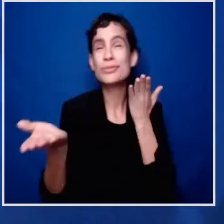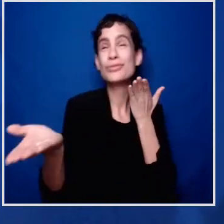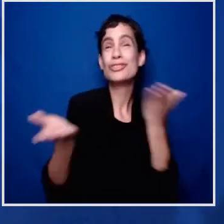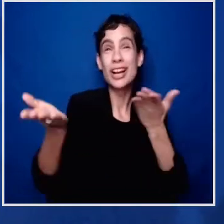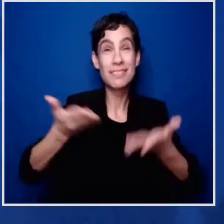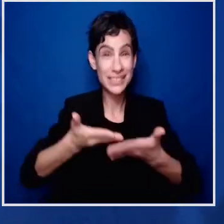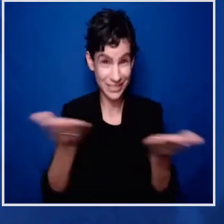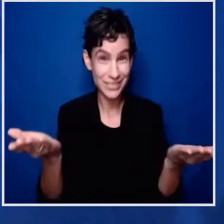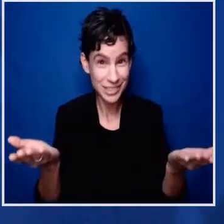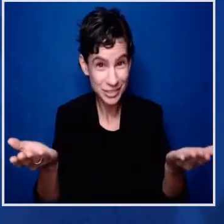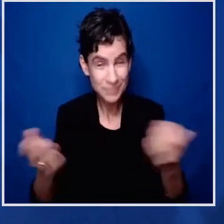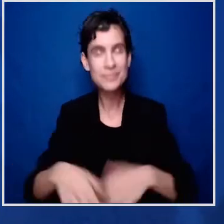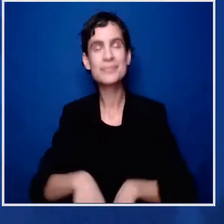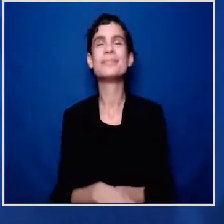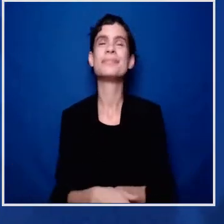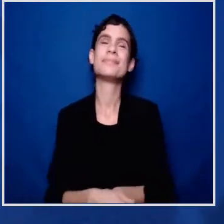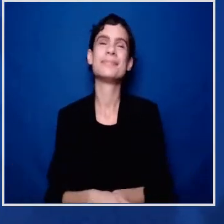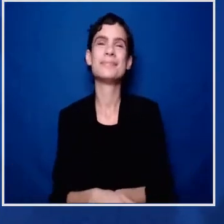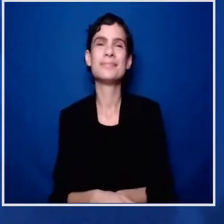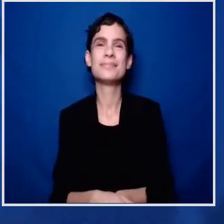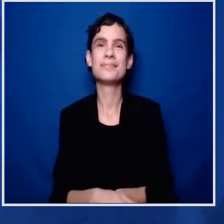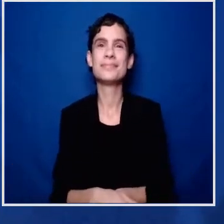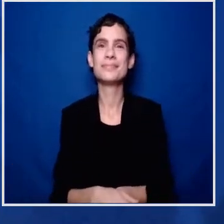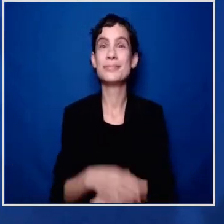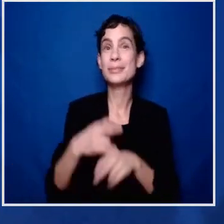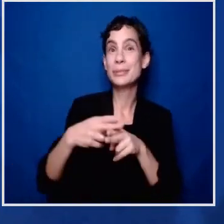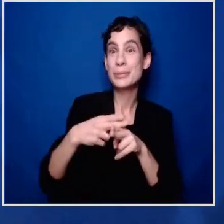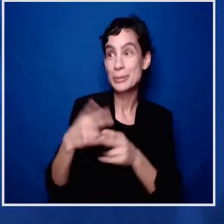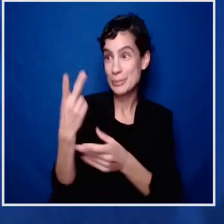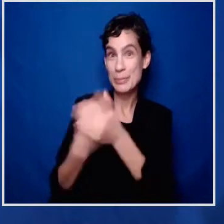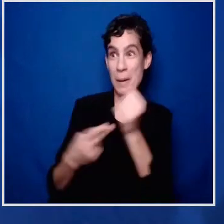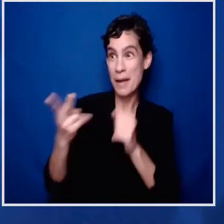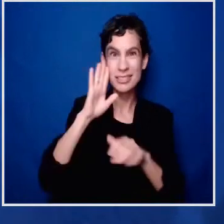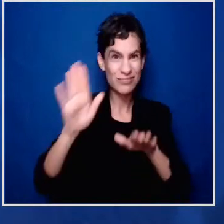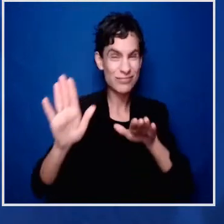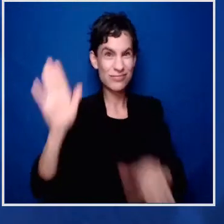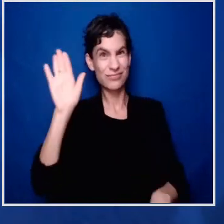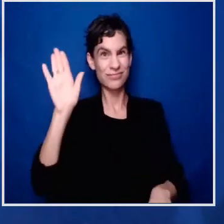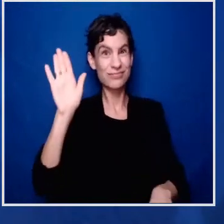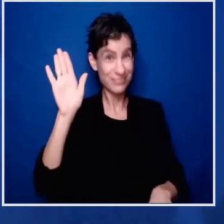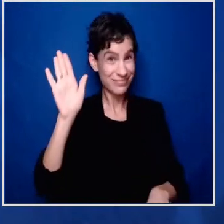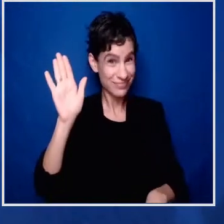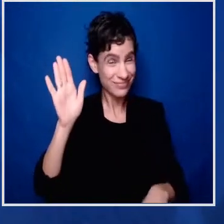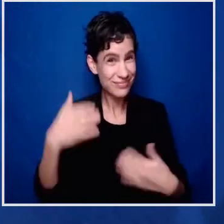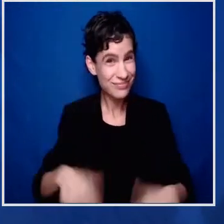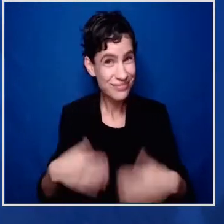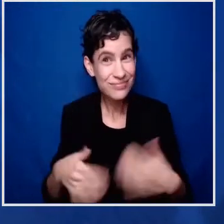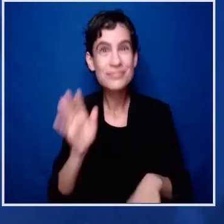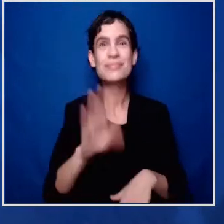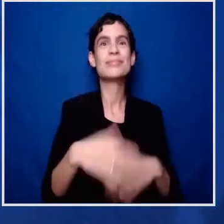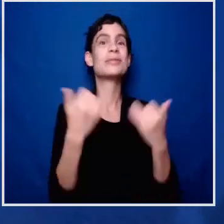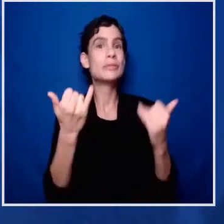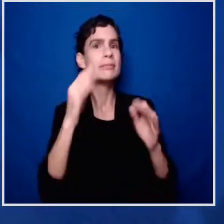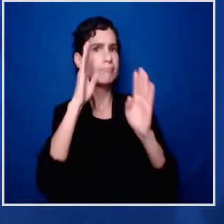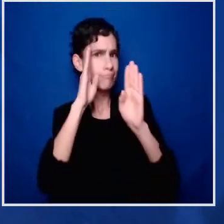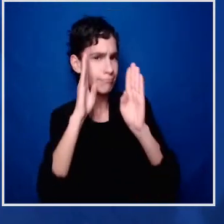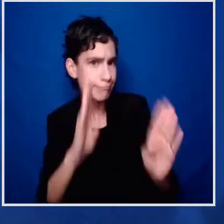WE HONOR ALL.